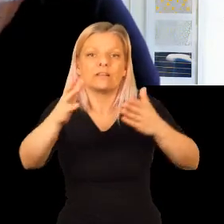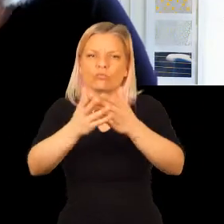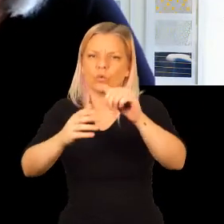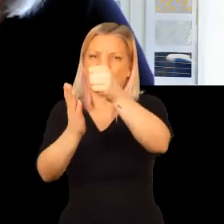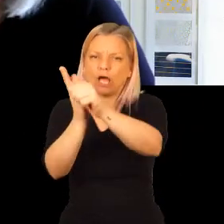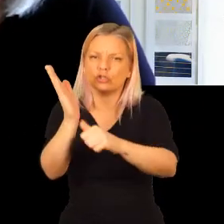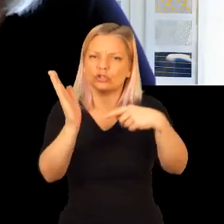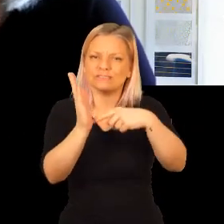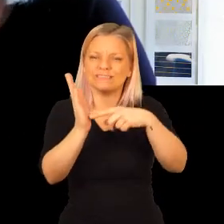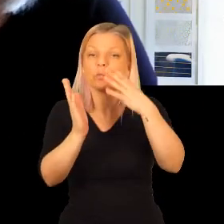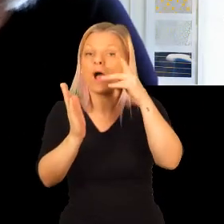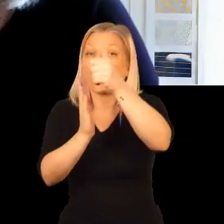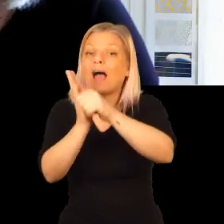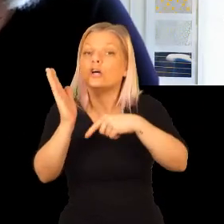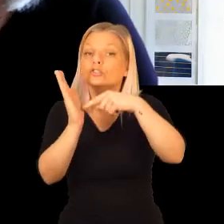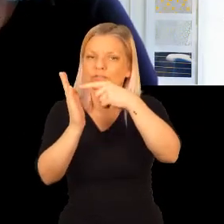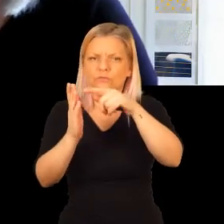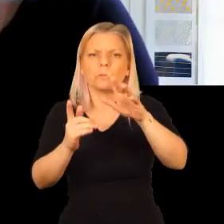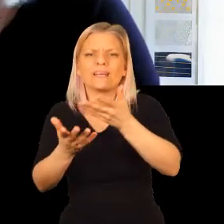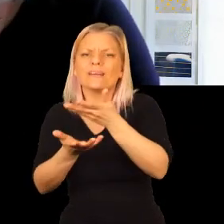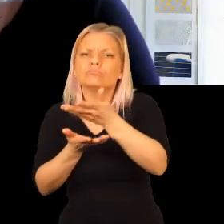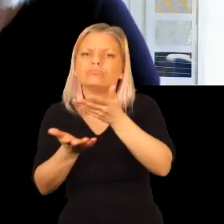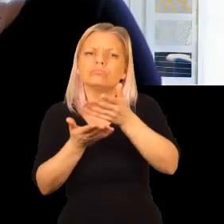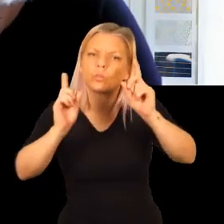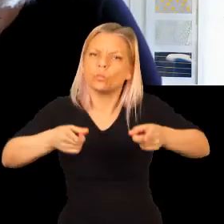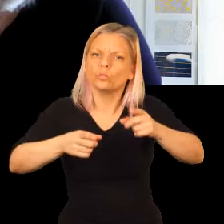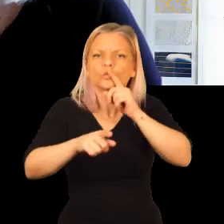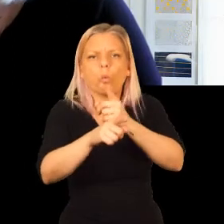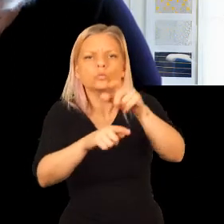are around an agenda so you come with an agenda and you've got to talk about clients and actually